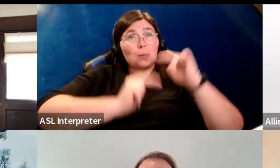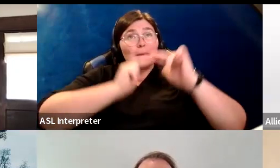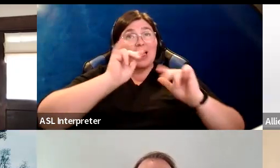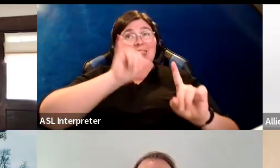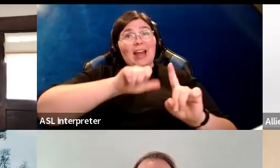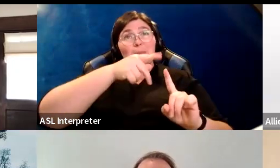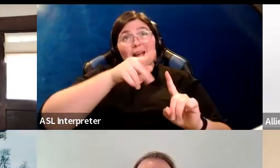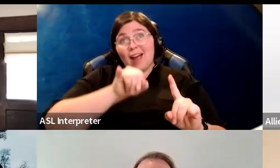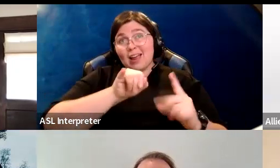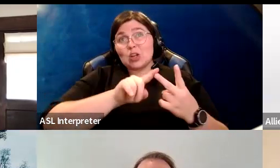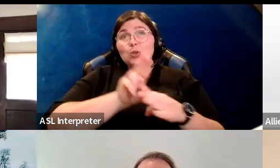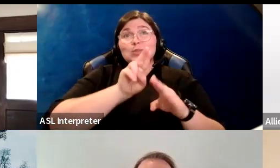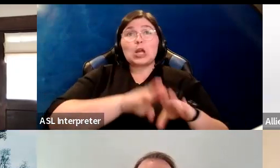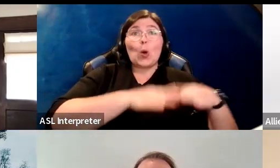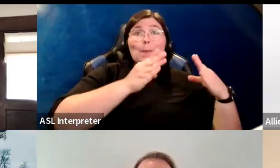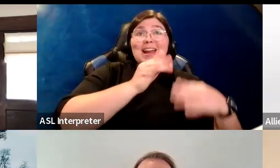Are you using OpenAI or something else?